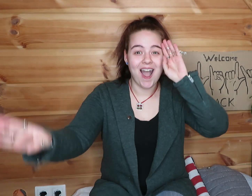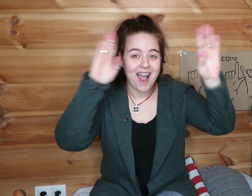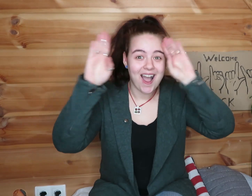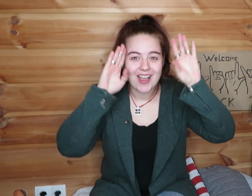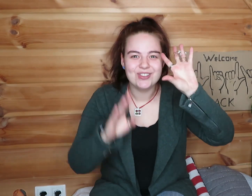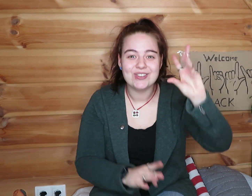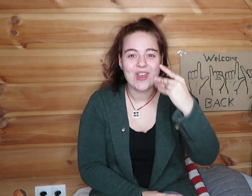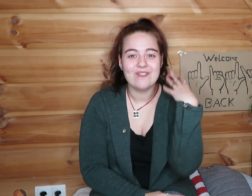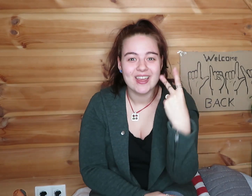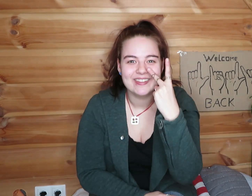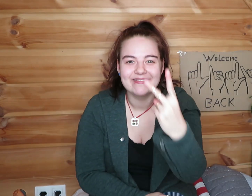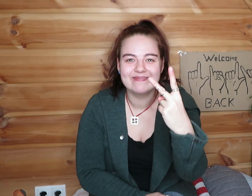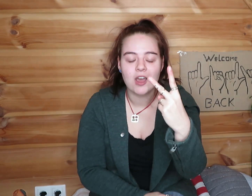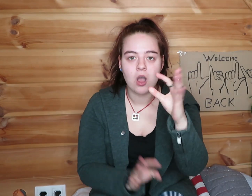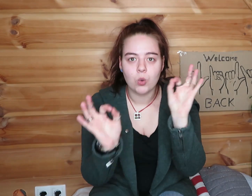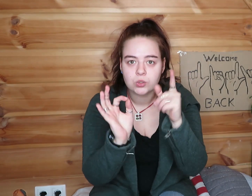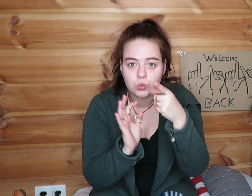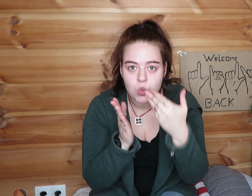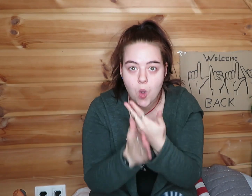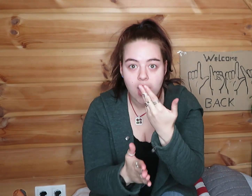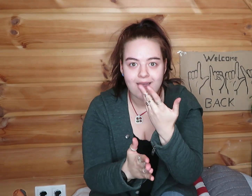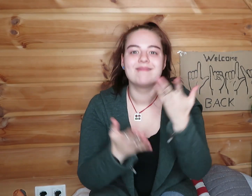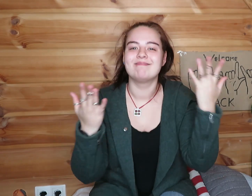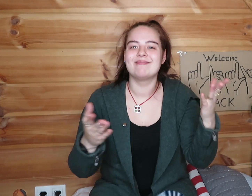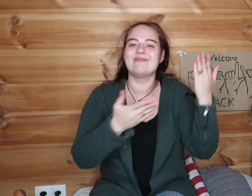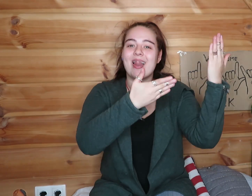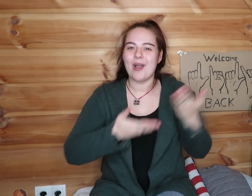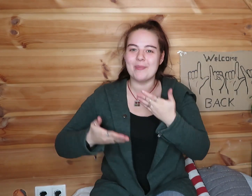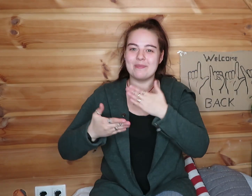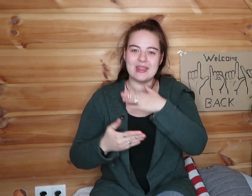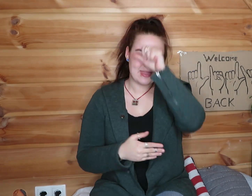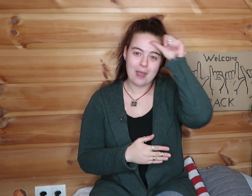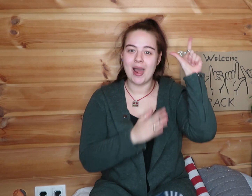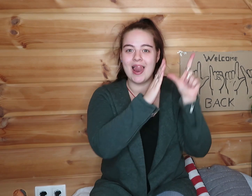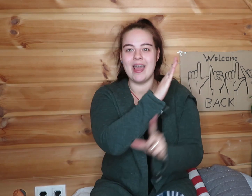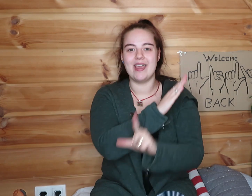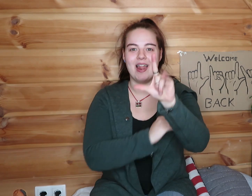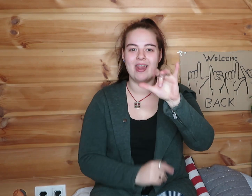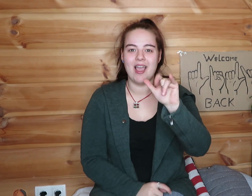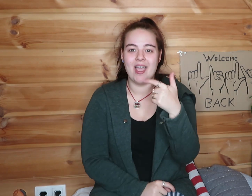Hello. Nice to see you again! Or are you new here? Welcome. My name is Lily.